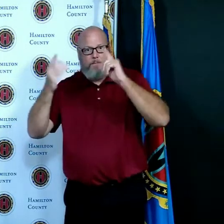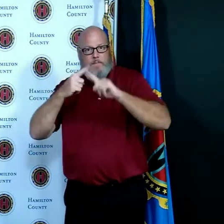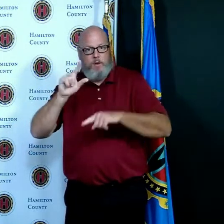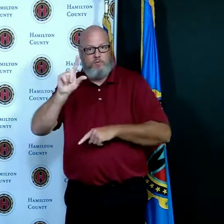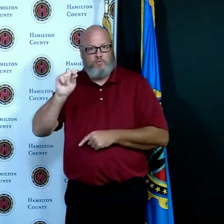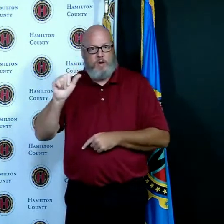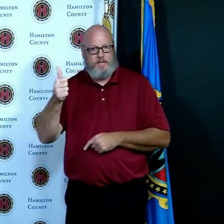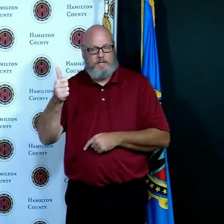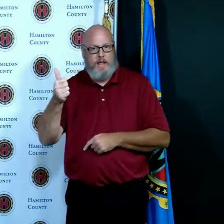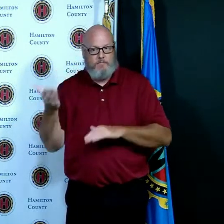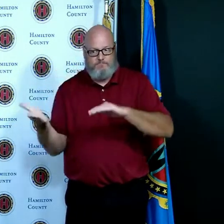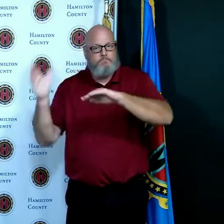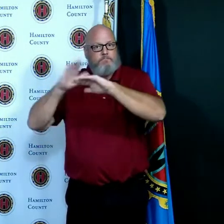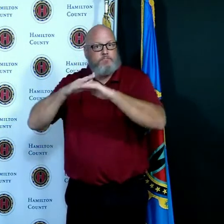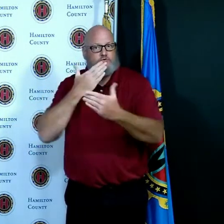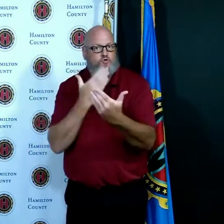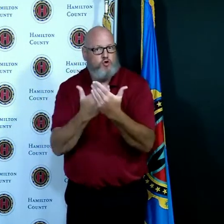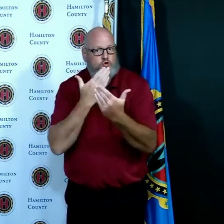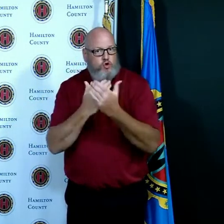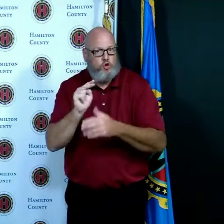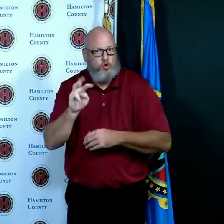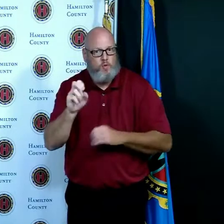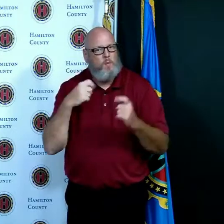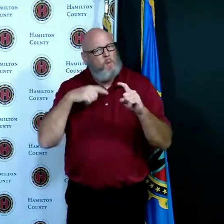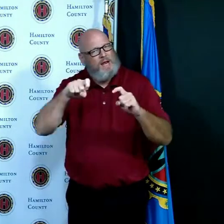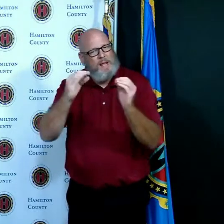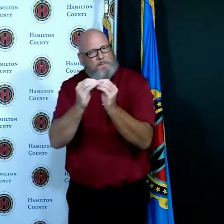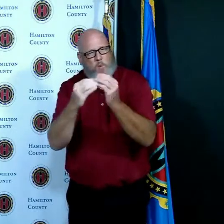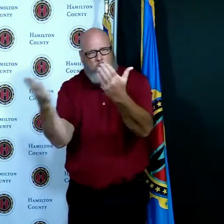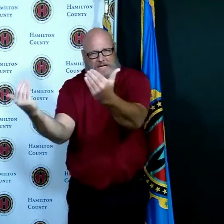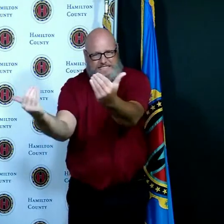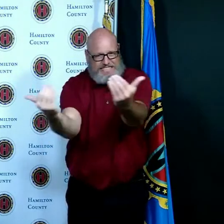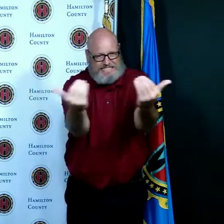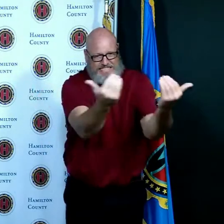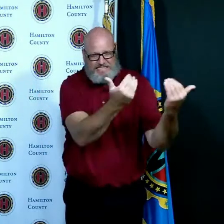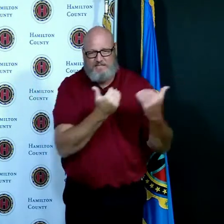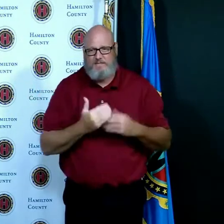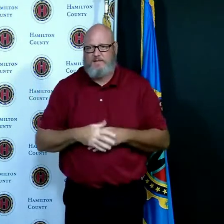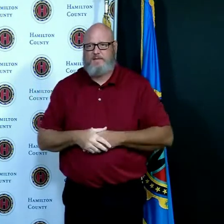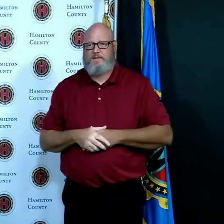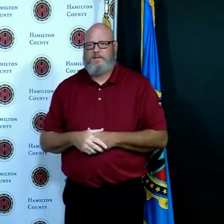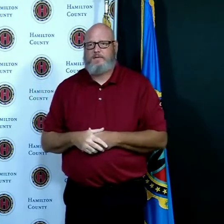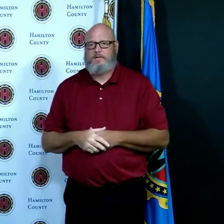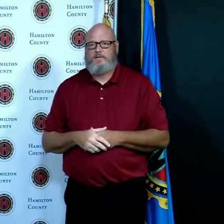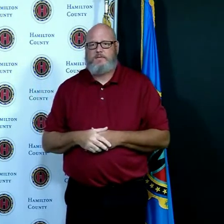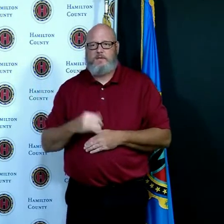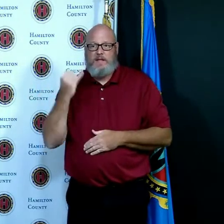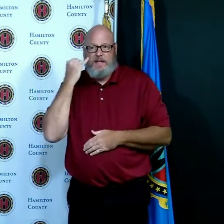on 1800 dollars per person of federal funding every year for the